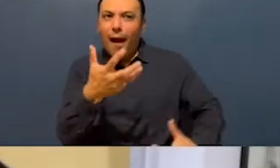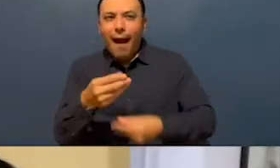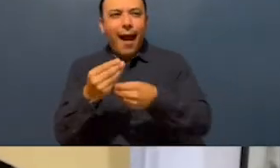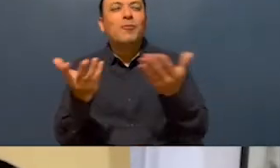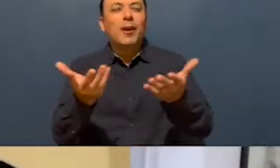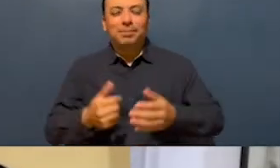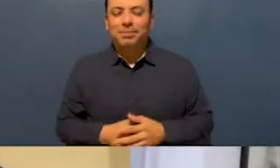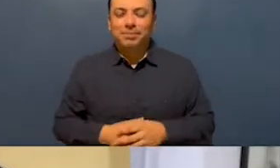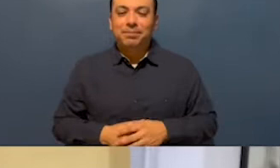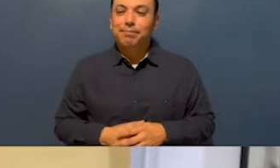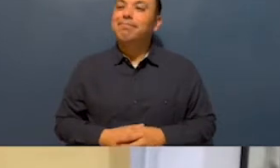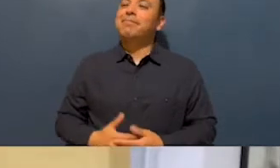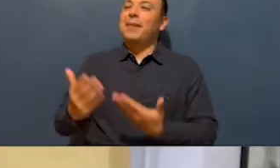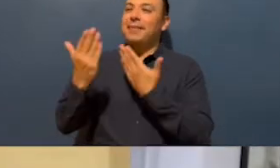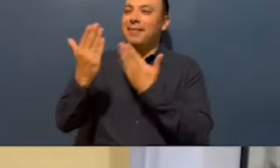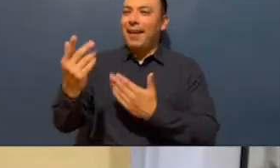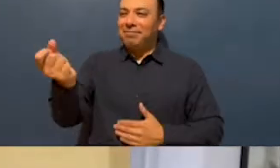Thank you Antuan. Yes,